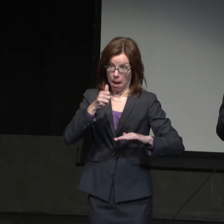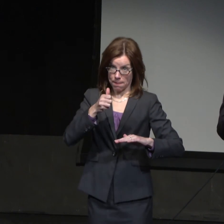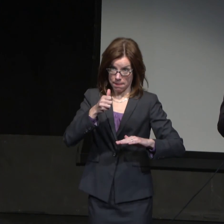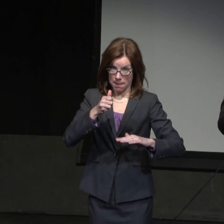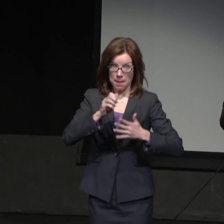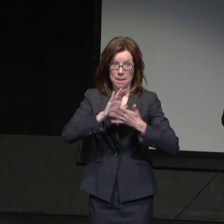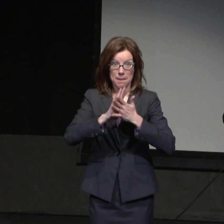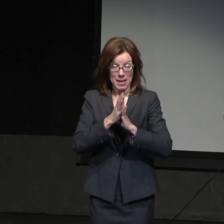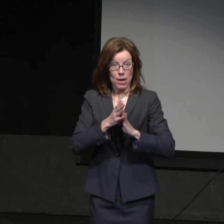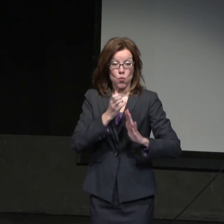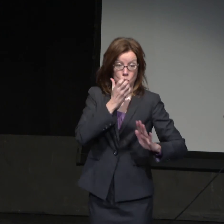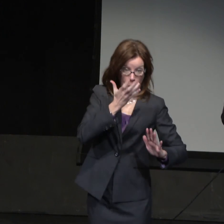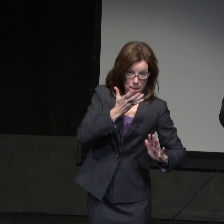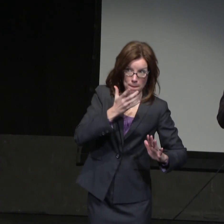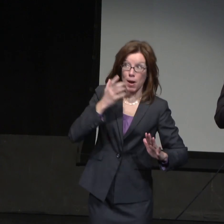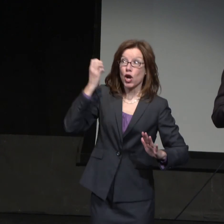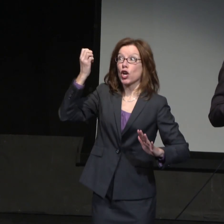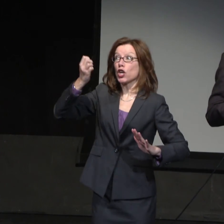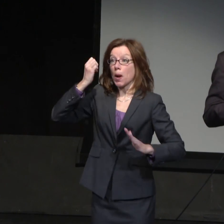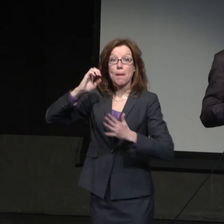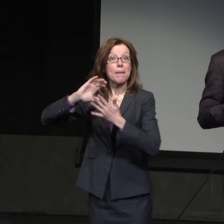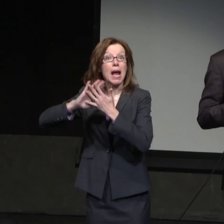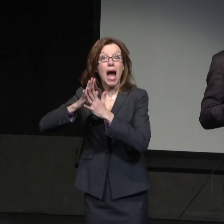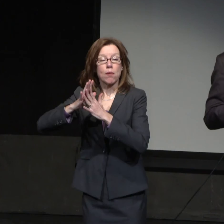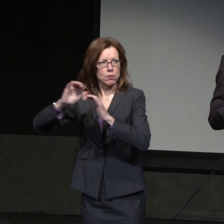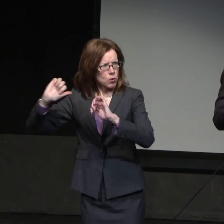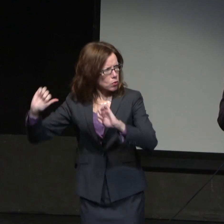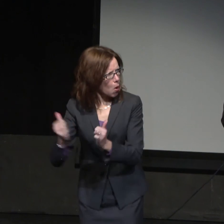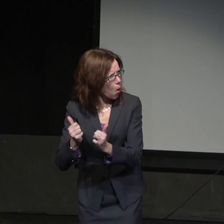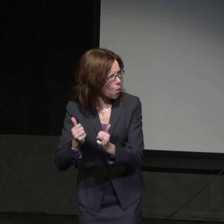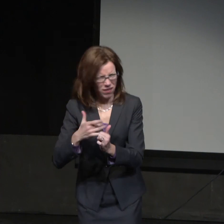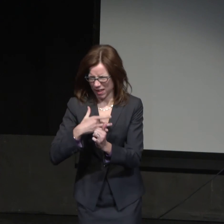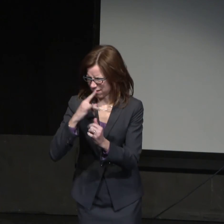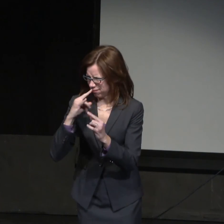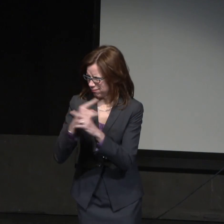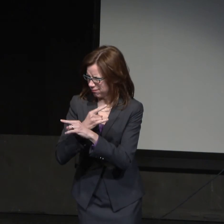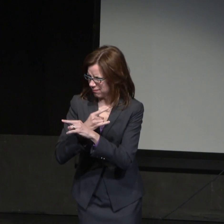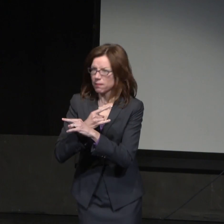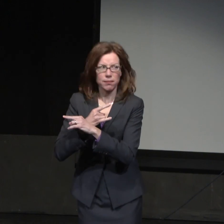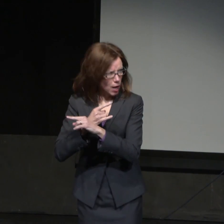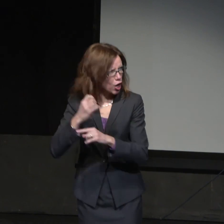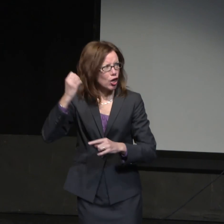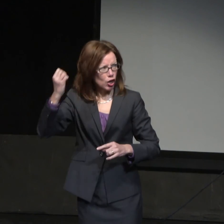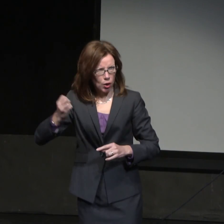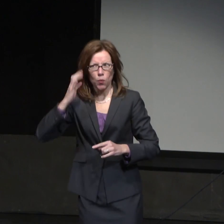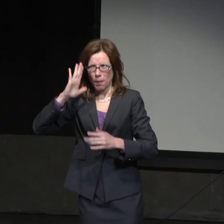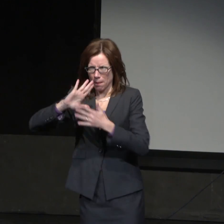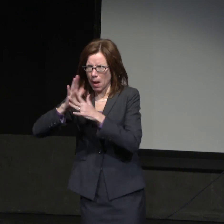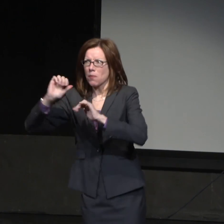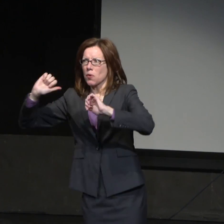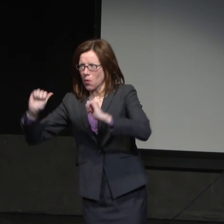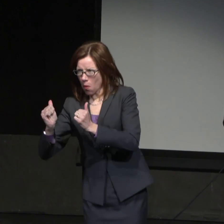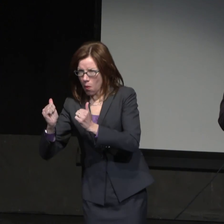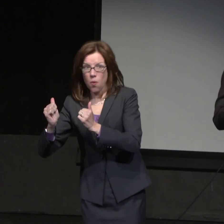That's another example where some places are getting colder, it doesn't necessarily mean that global warming is not happening,